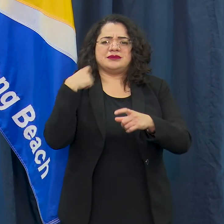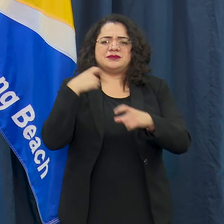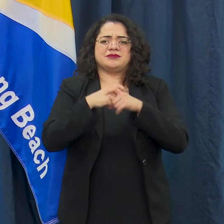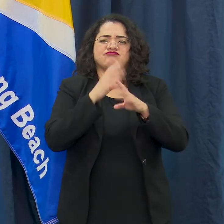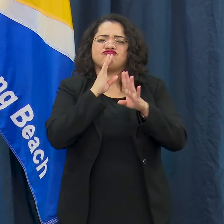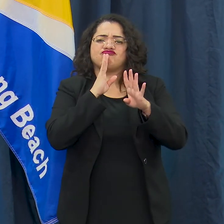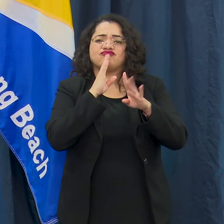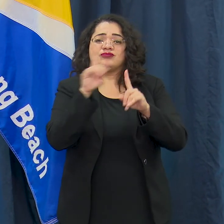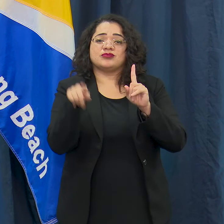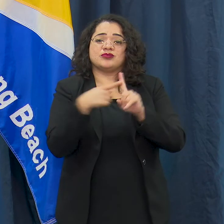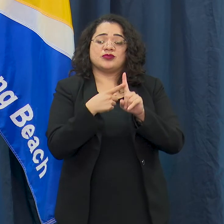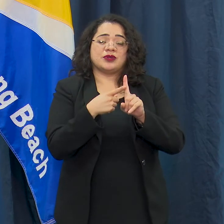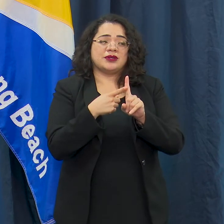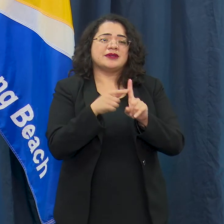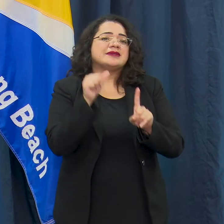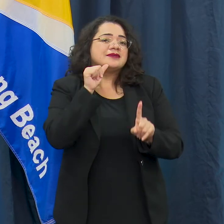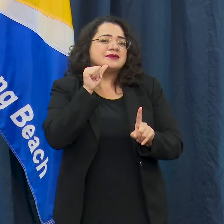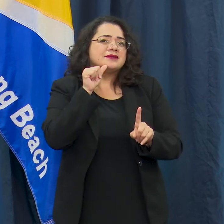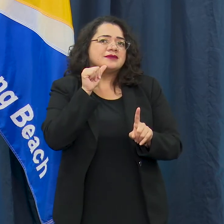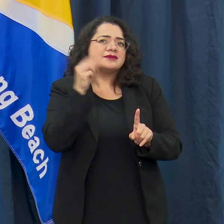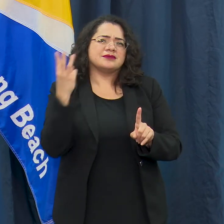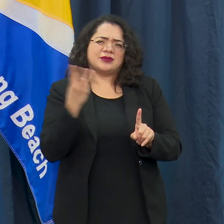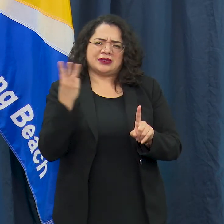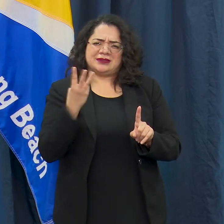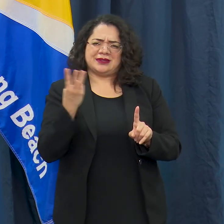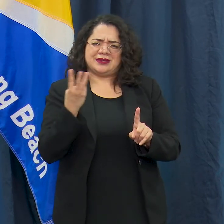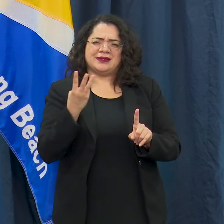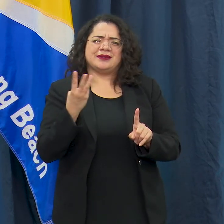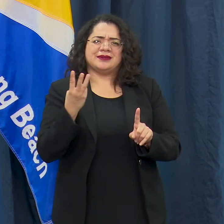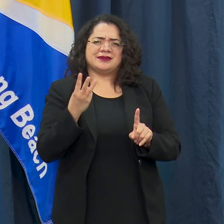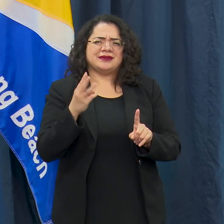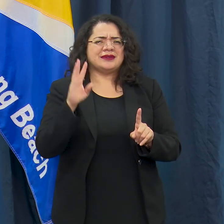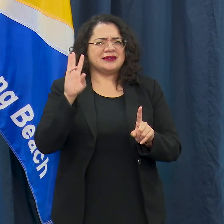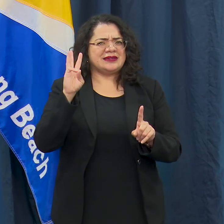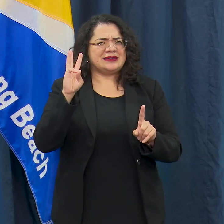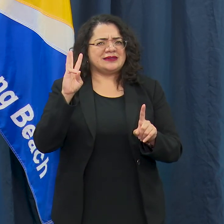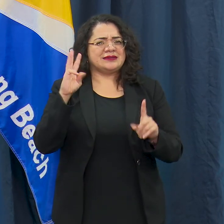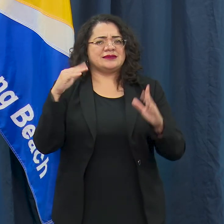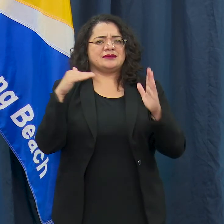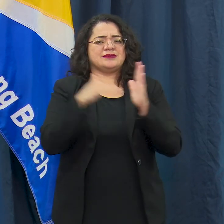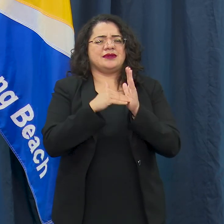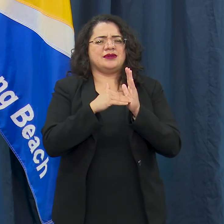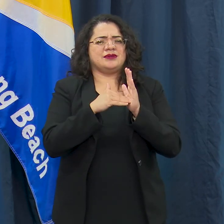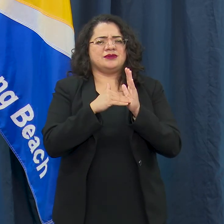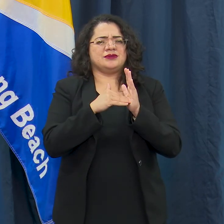a year eaten tuvimos save me save me say Smeal hint this gente que ya matter